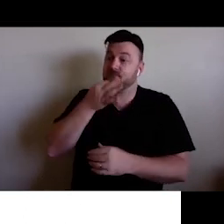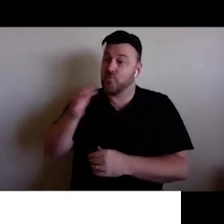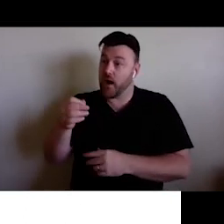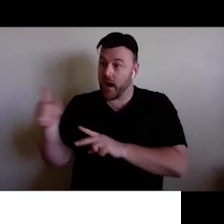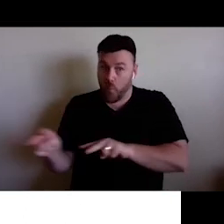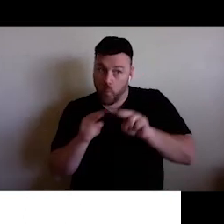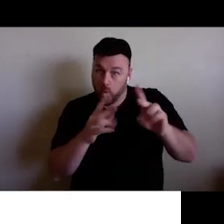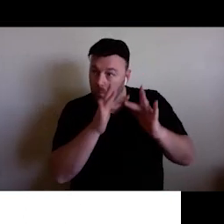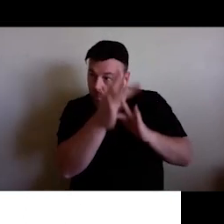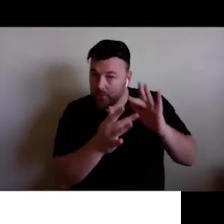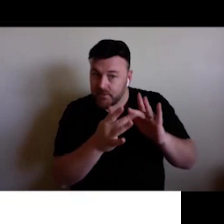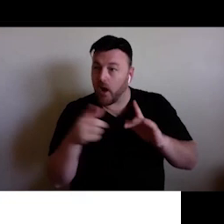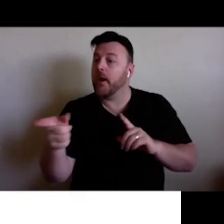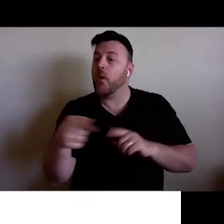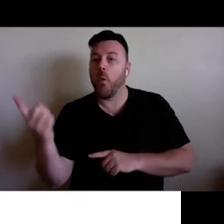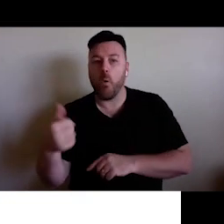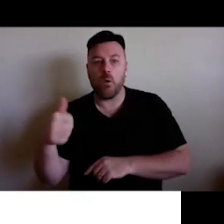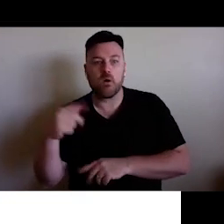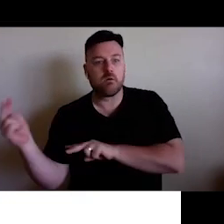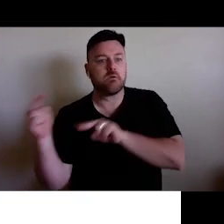older example, but I think it really illustrates the point about for